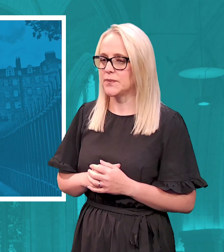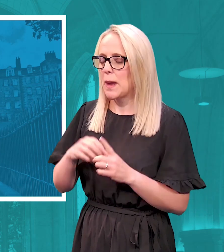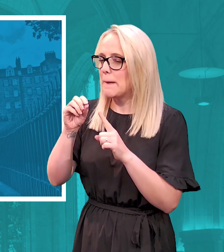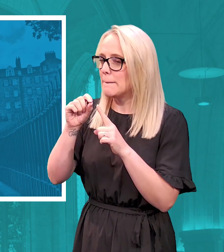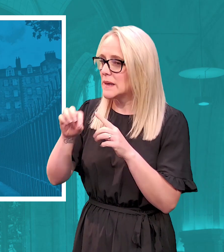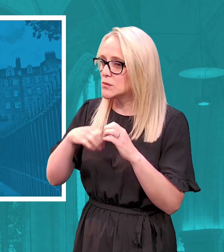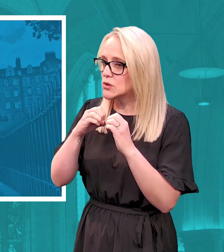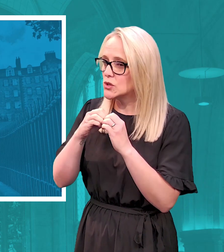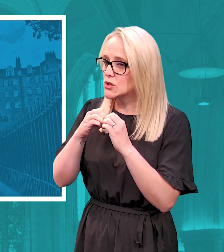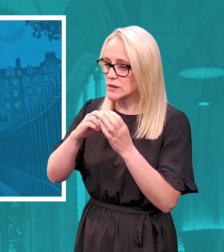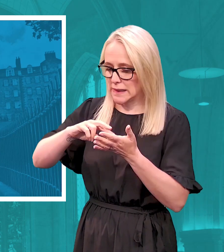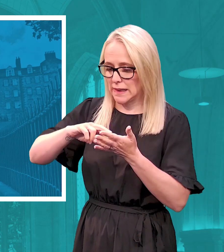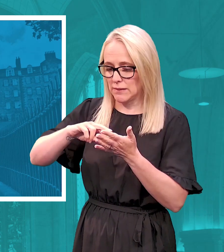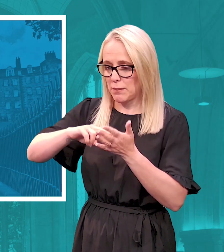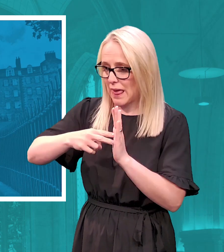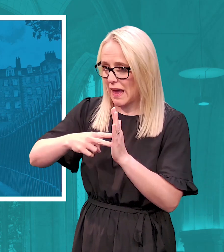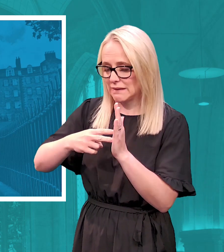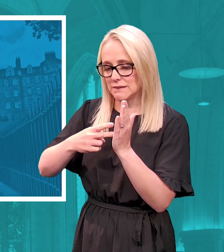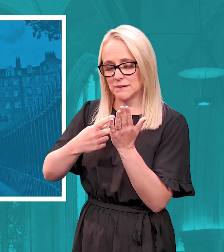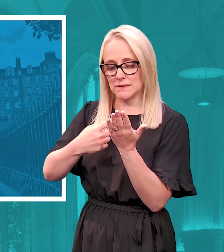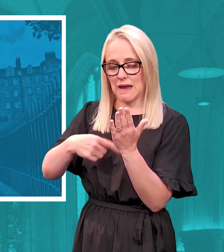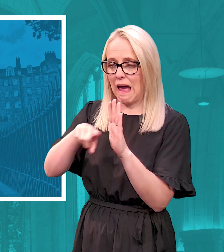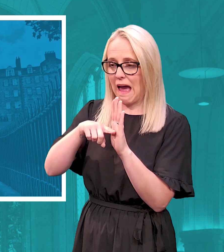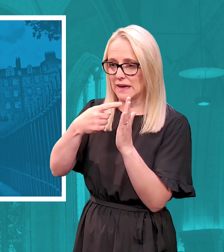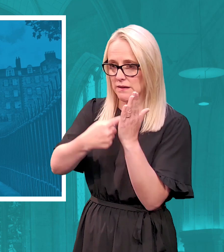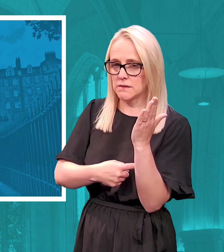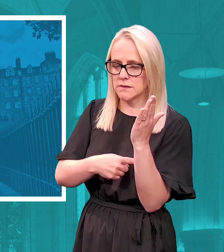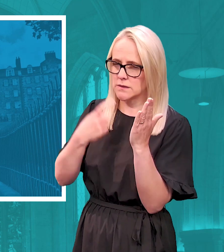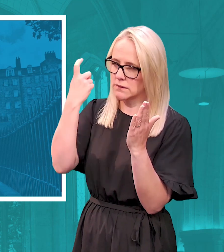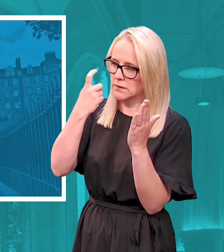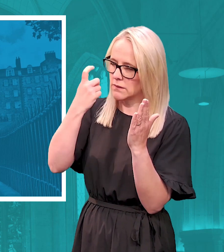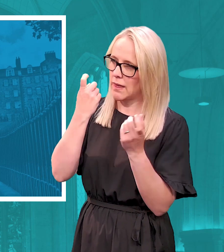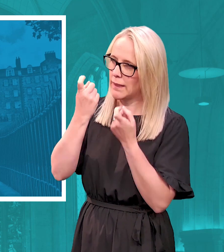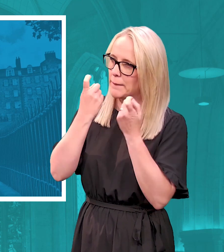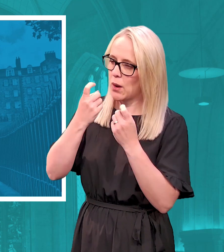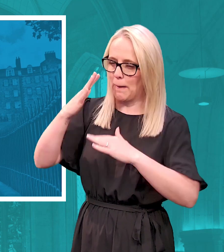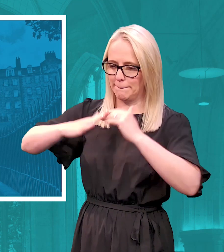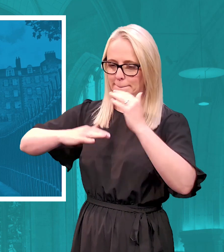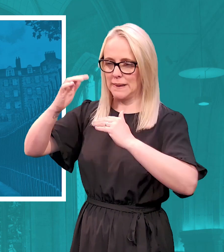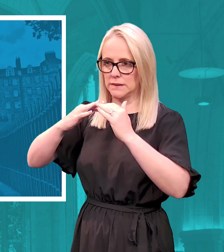we have started to look at a new and faster way of assessing buildings to enable Presbyteries